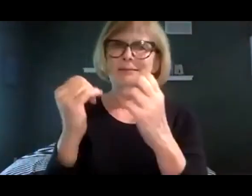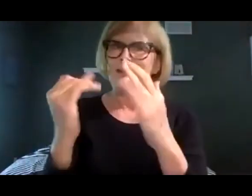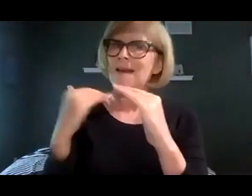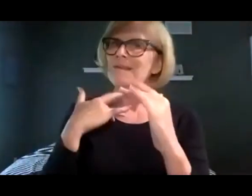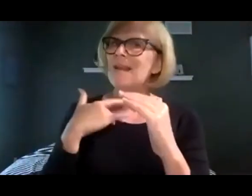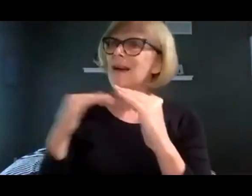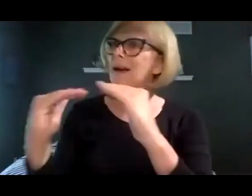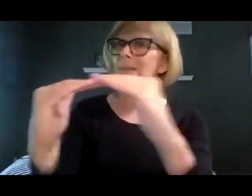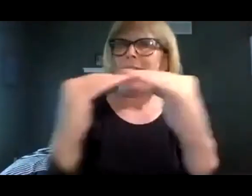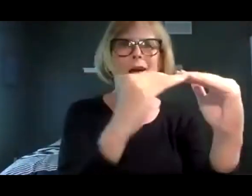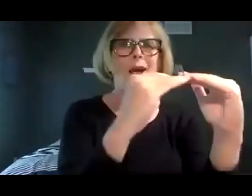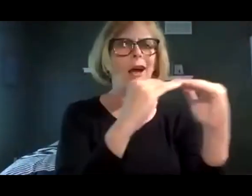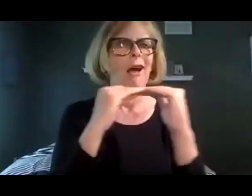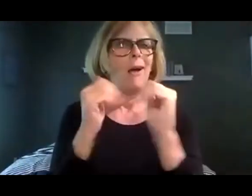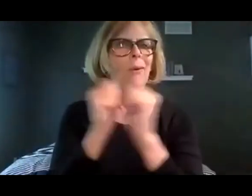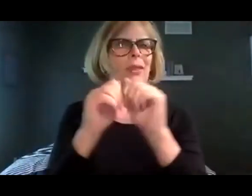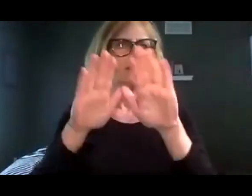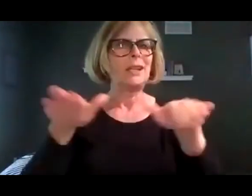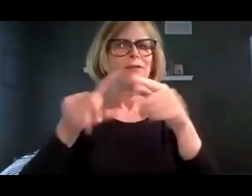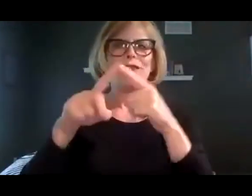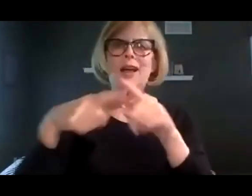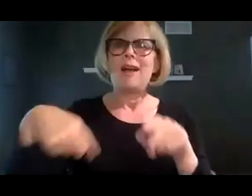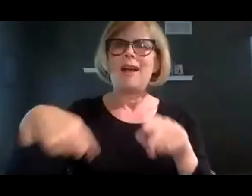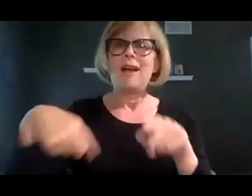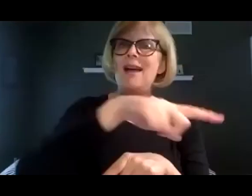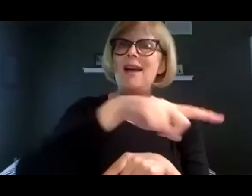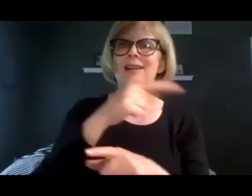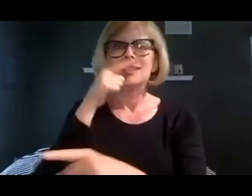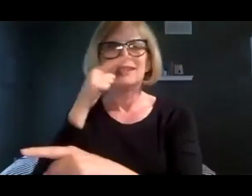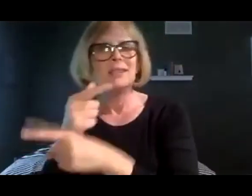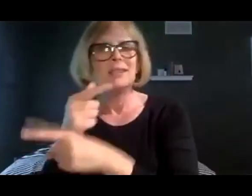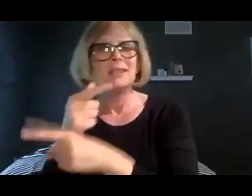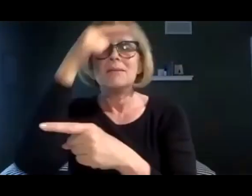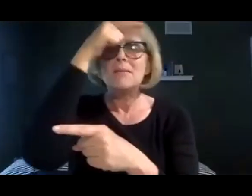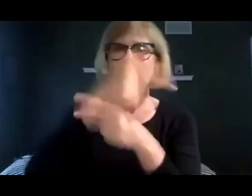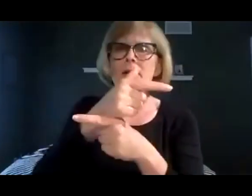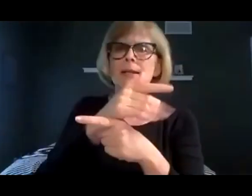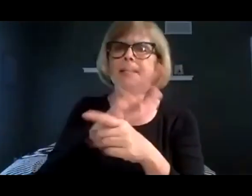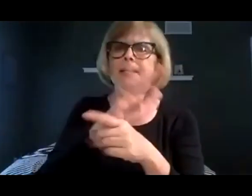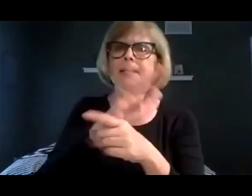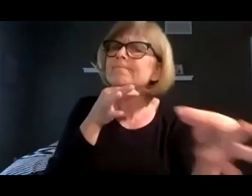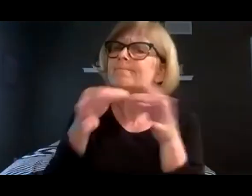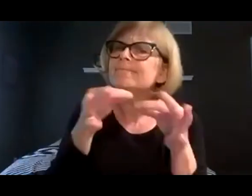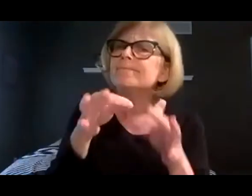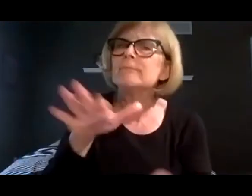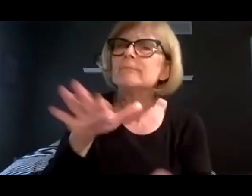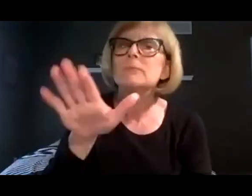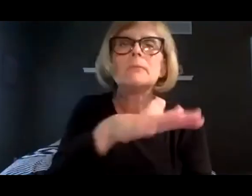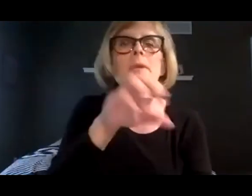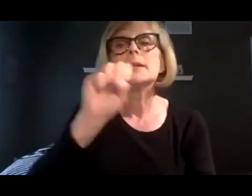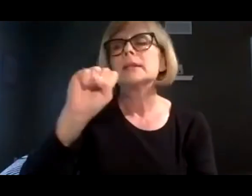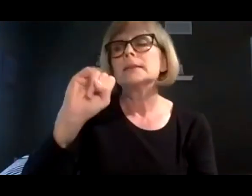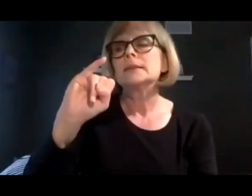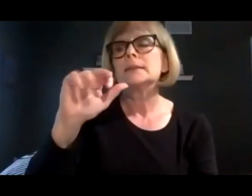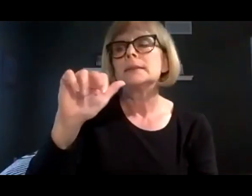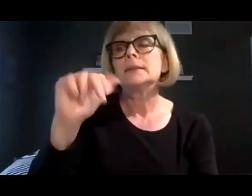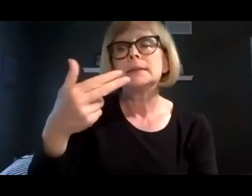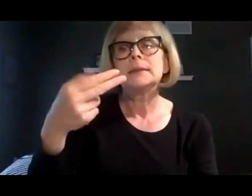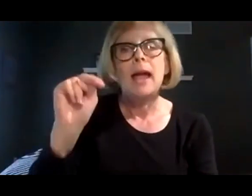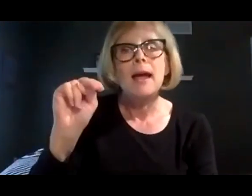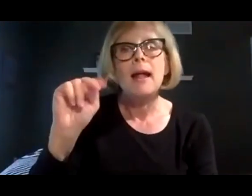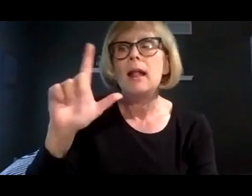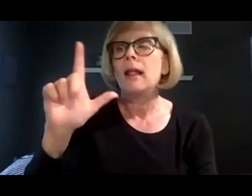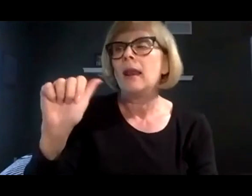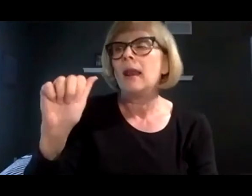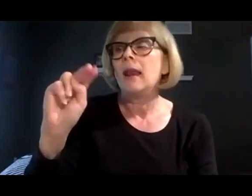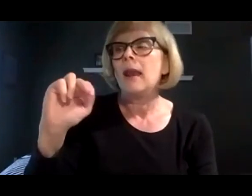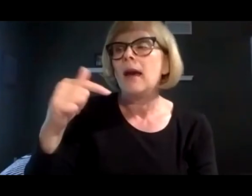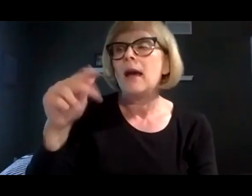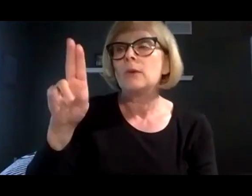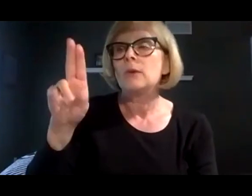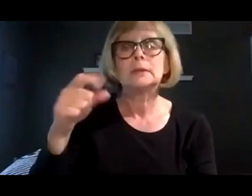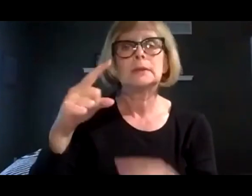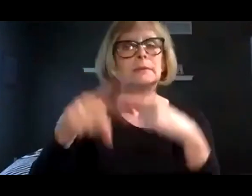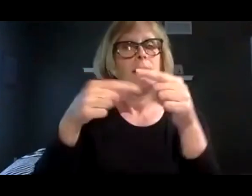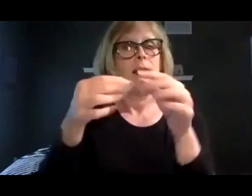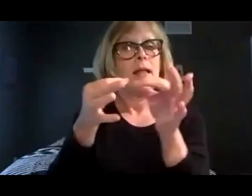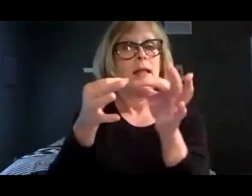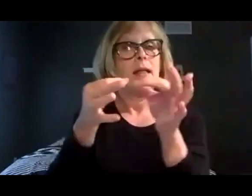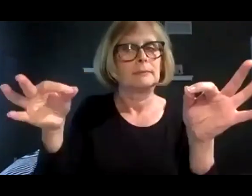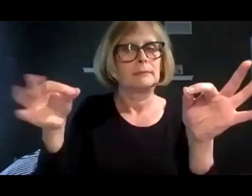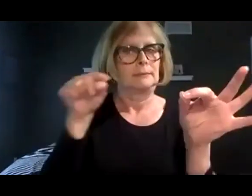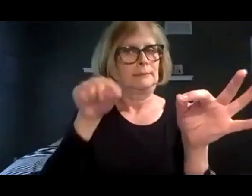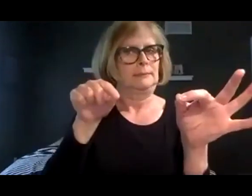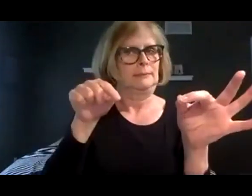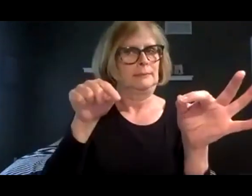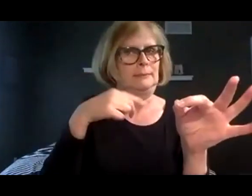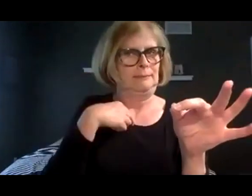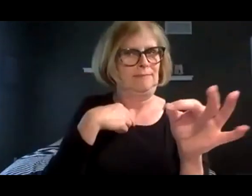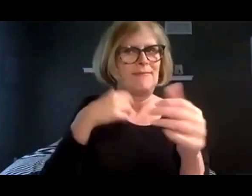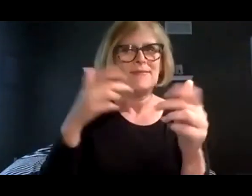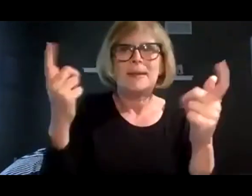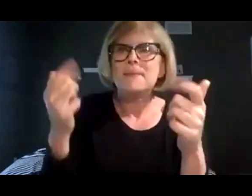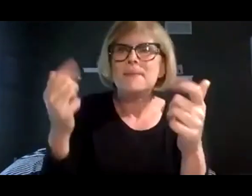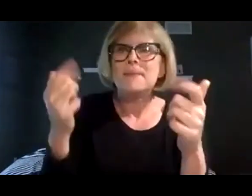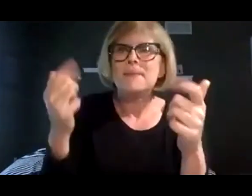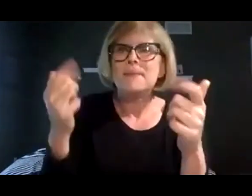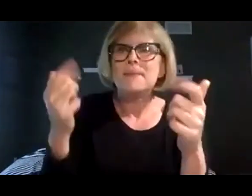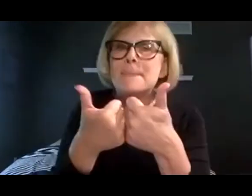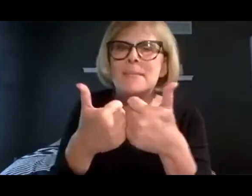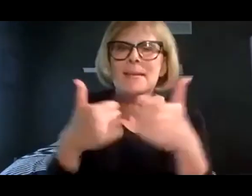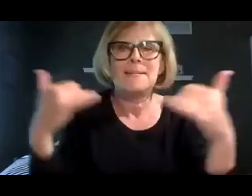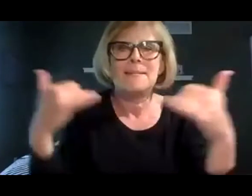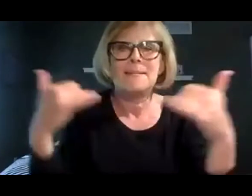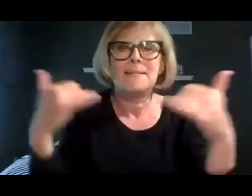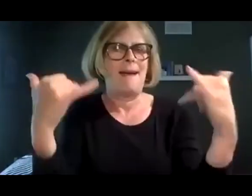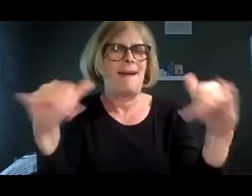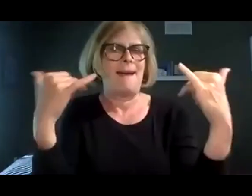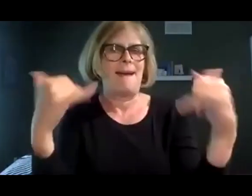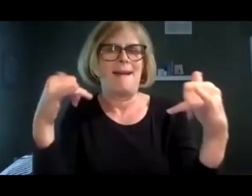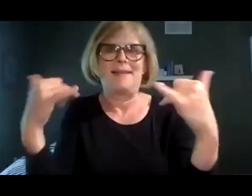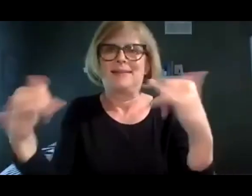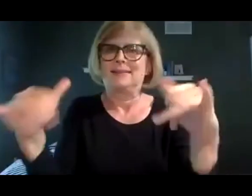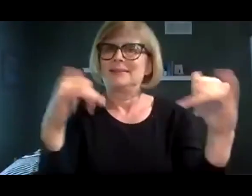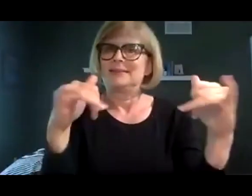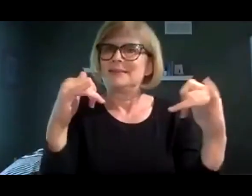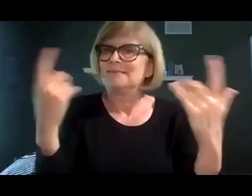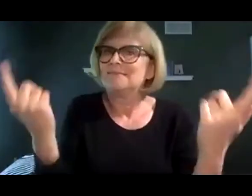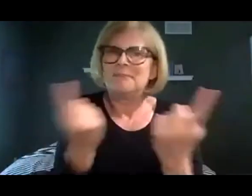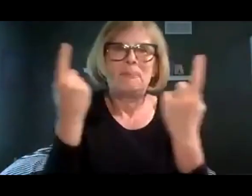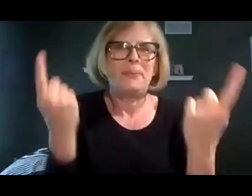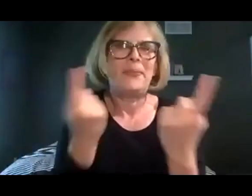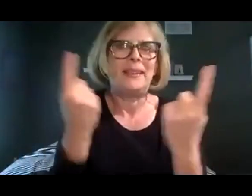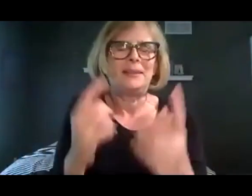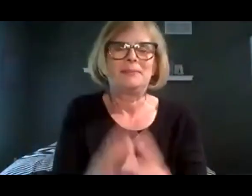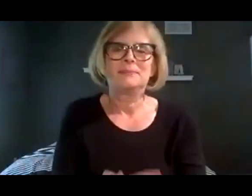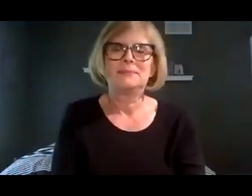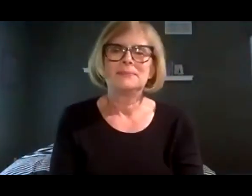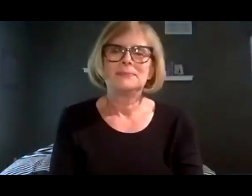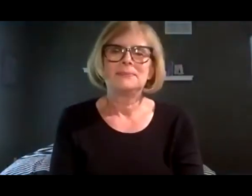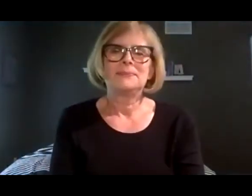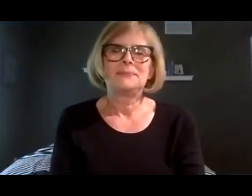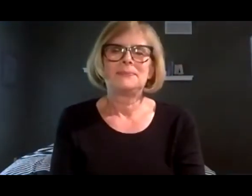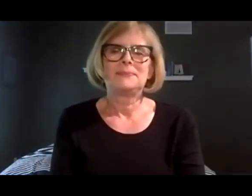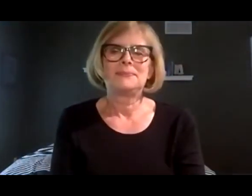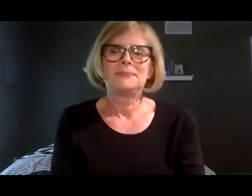My brother and sister have to explain: Sign language is the name of the game!